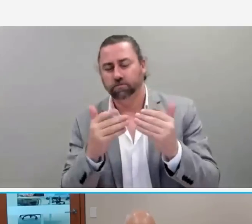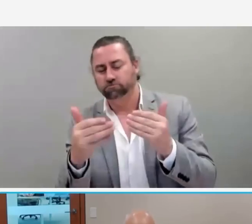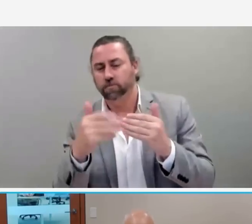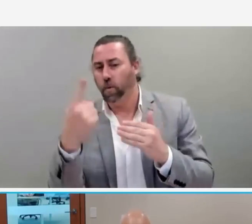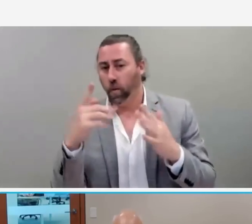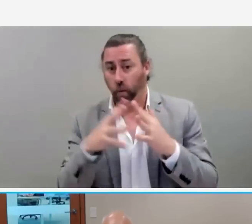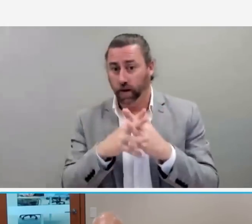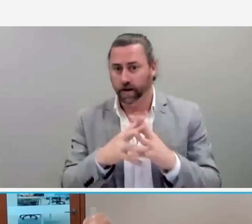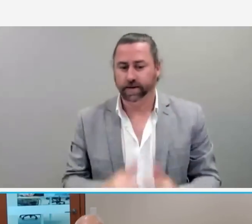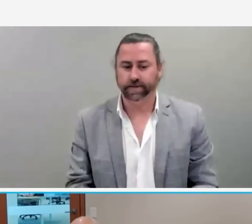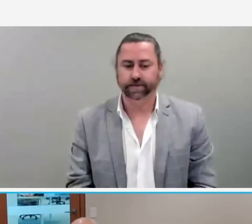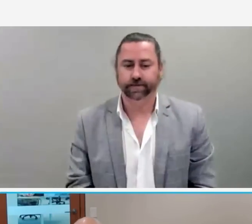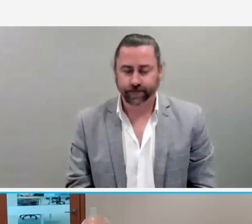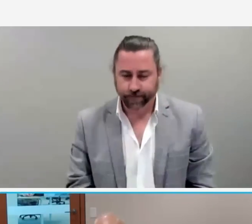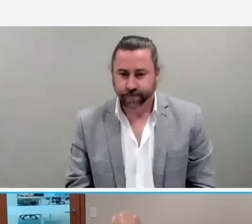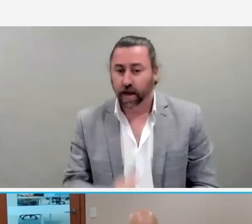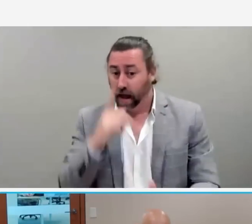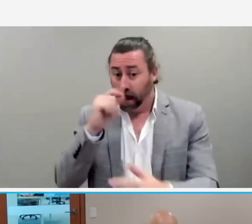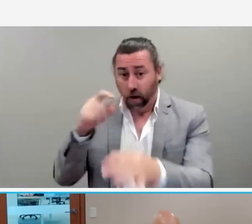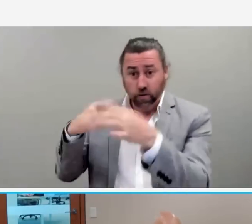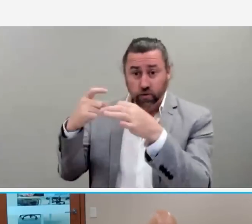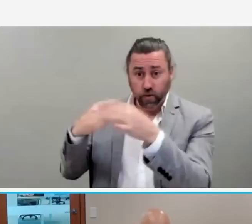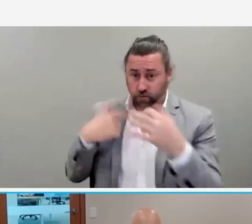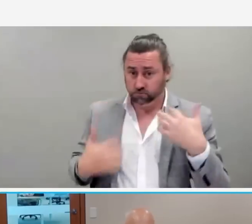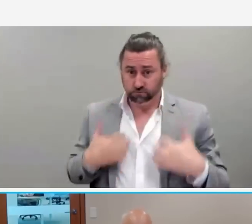We will also be taking questions and we're keen to hear questions because that gives us a good feel for